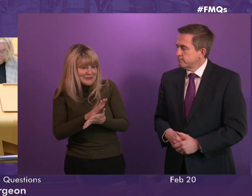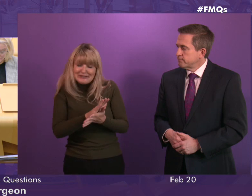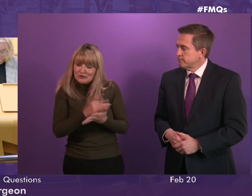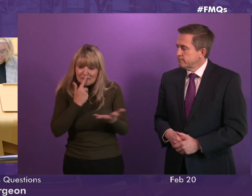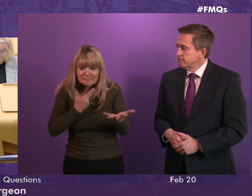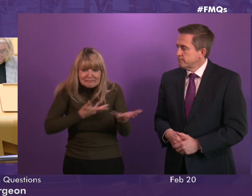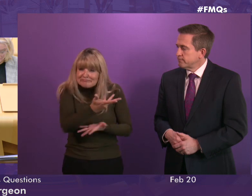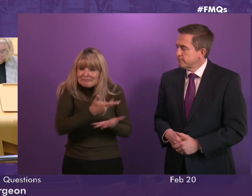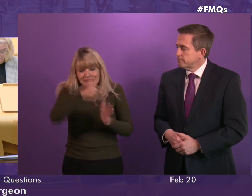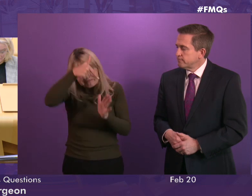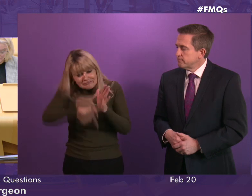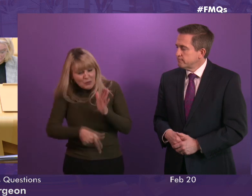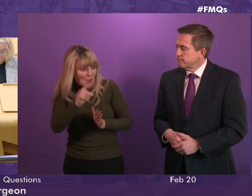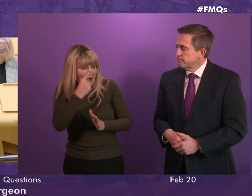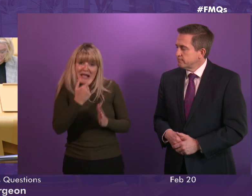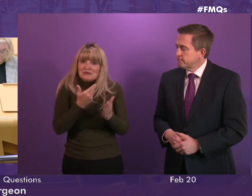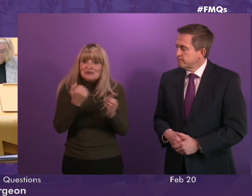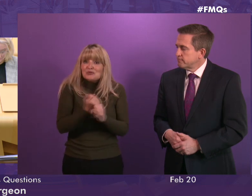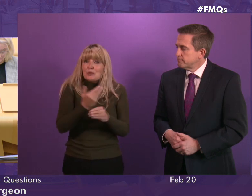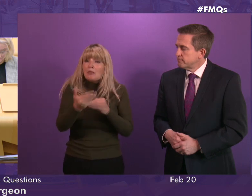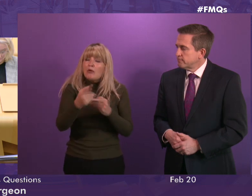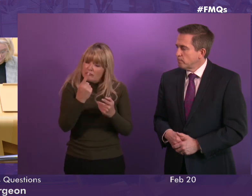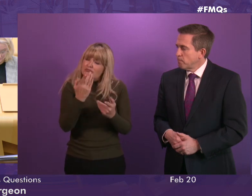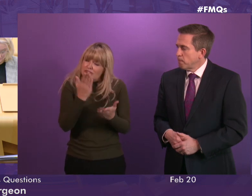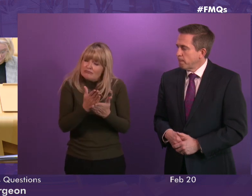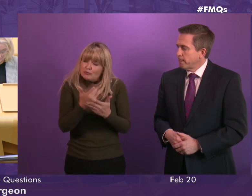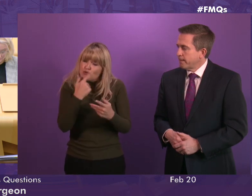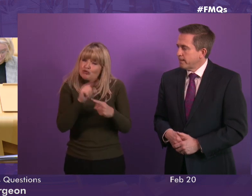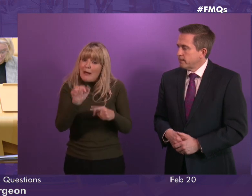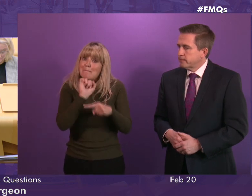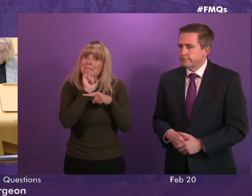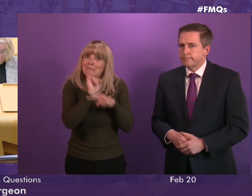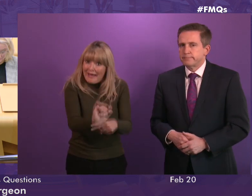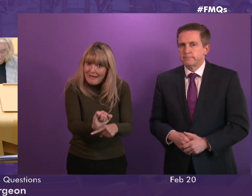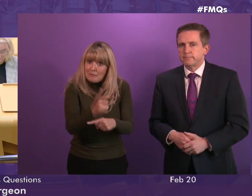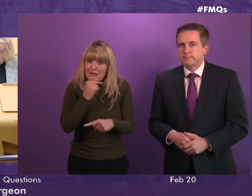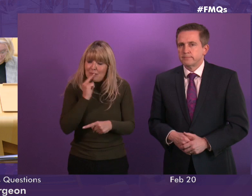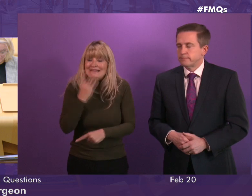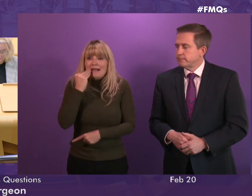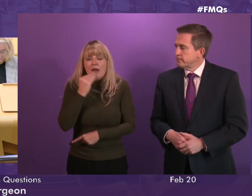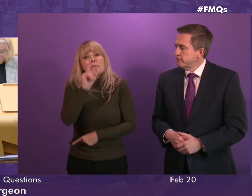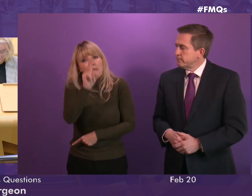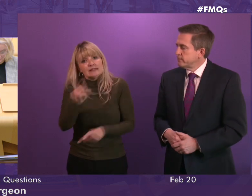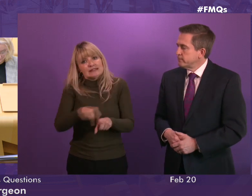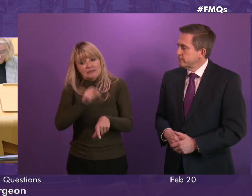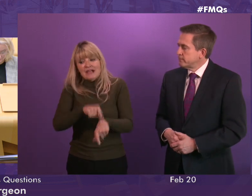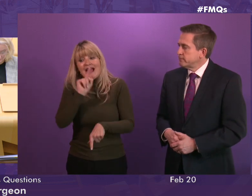discussions about what more we can do to prevent people from getting diabetes, and to support those who have it to live with it in a way that—hopefully—sees the condition being